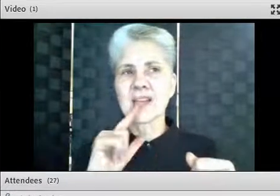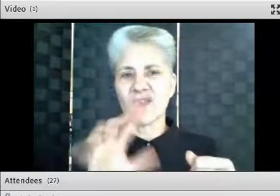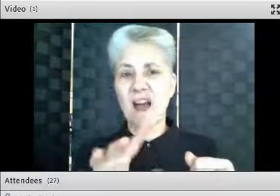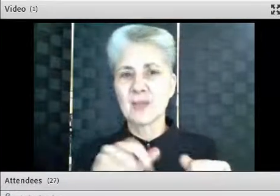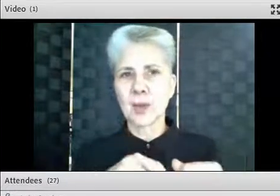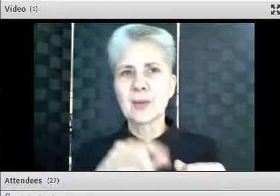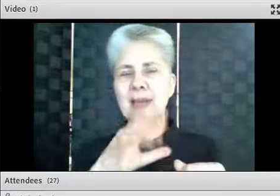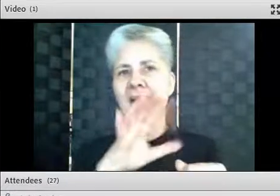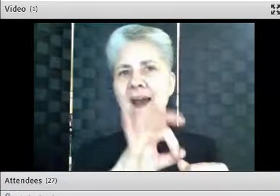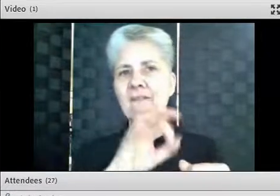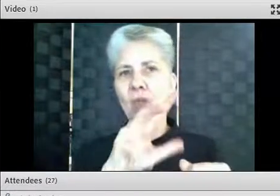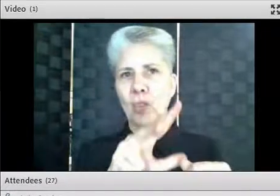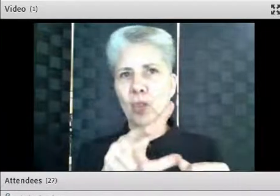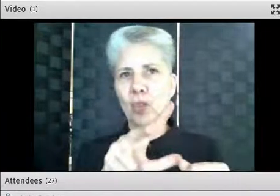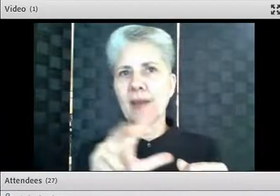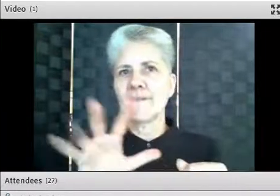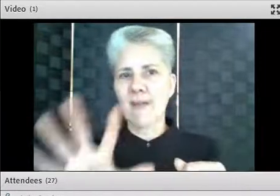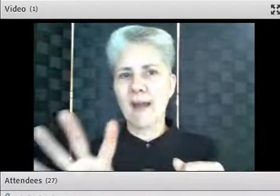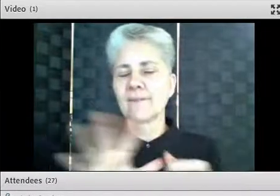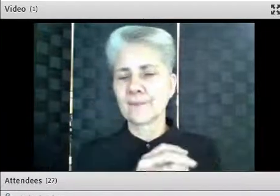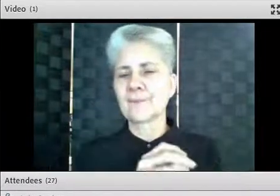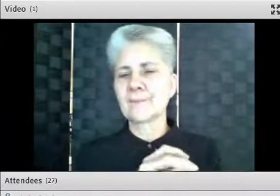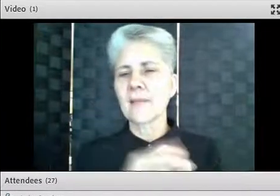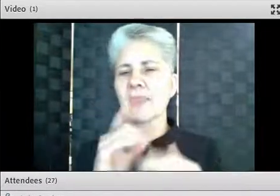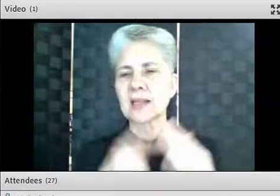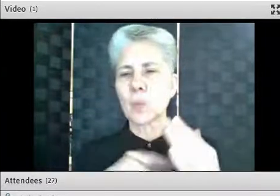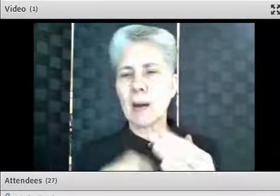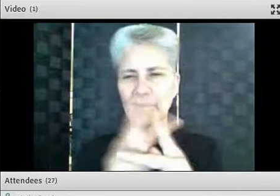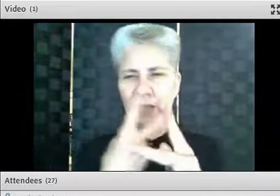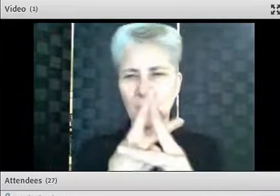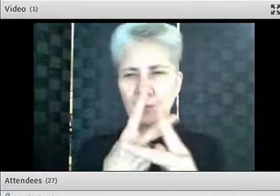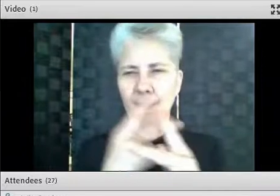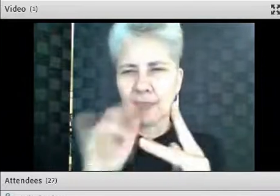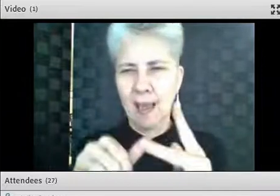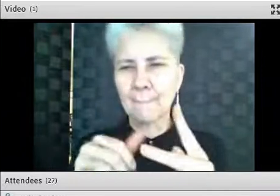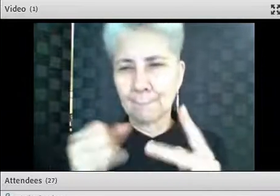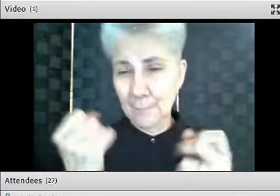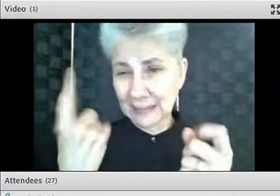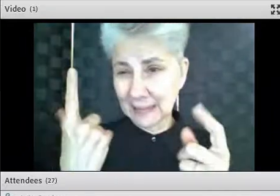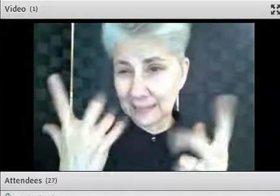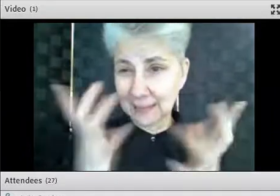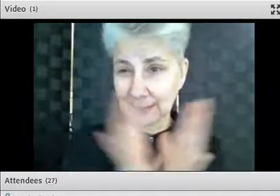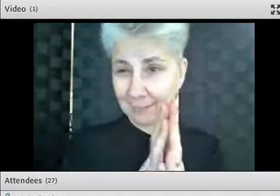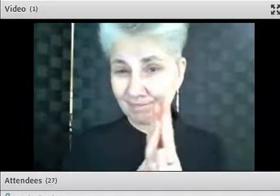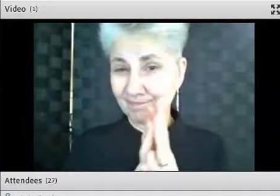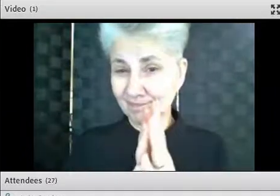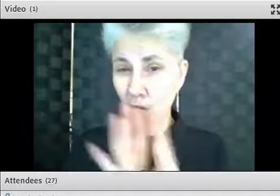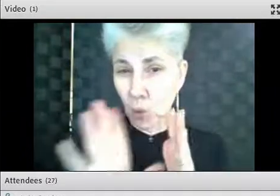so, actually, it's F35 is what I have. Does that make sense?